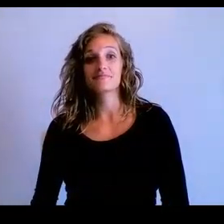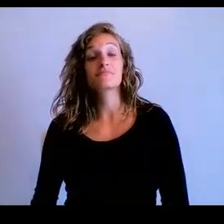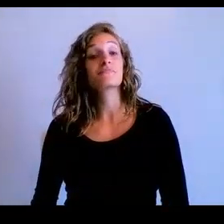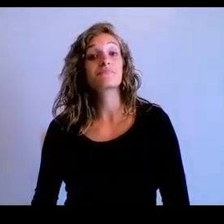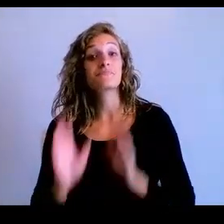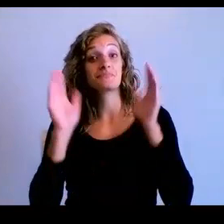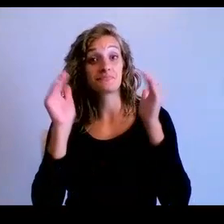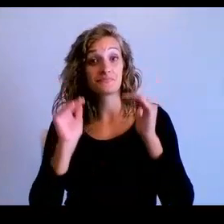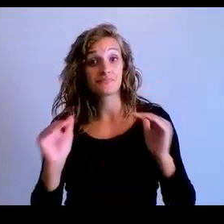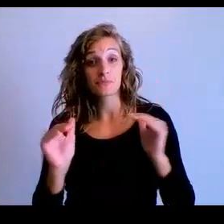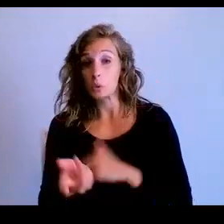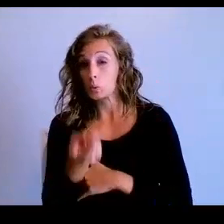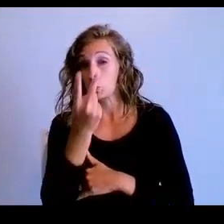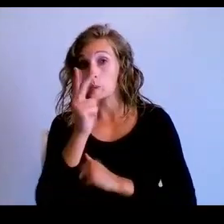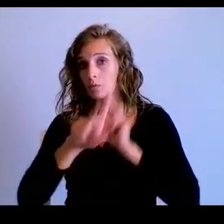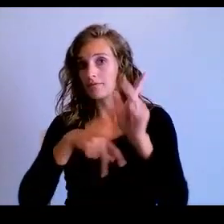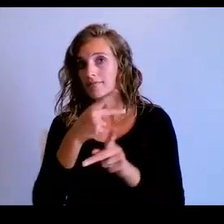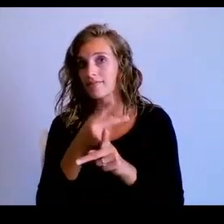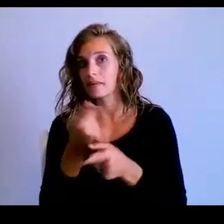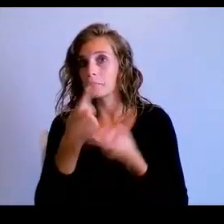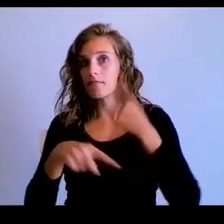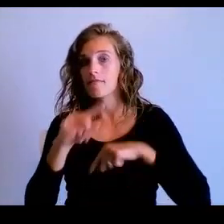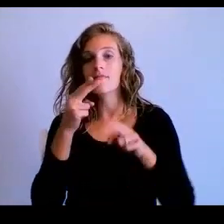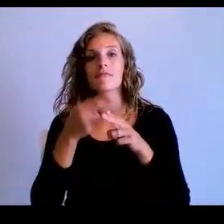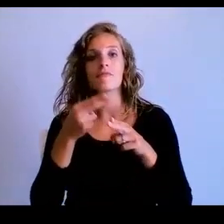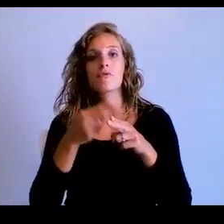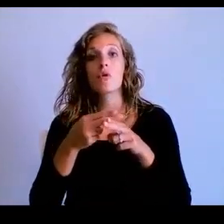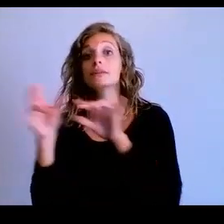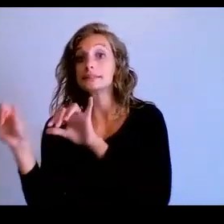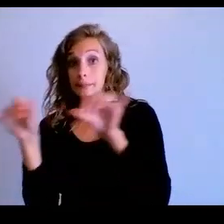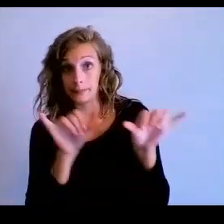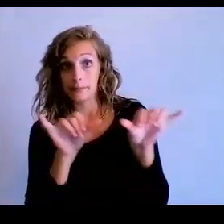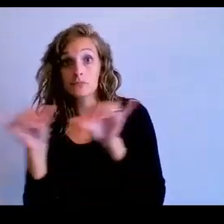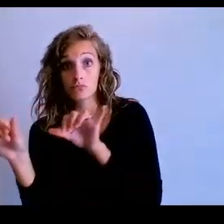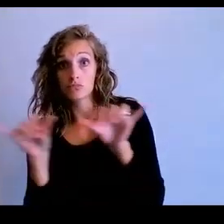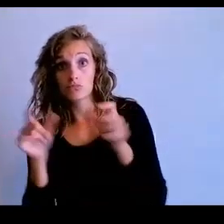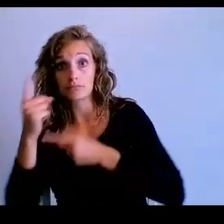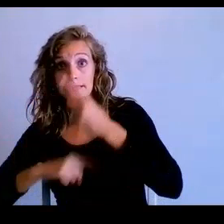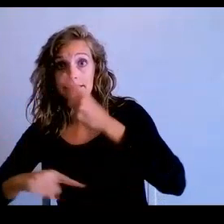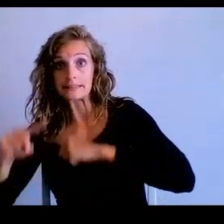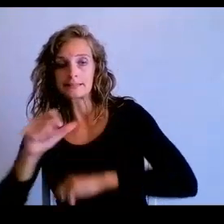our next two types of signs are called symmetrical and asymmetrical